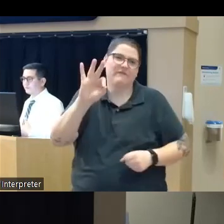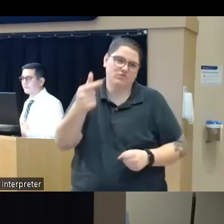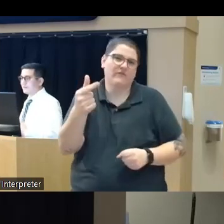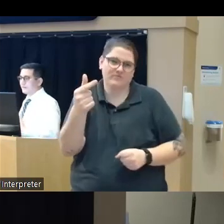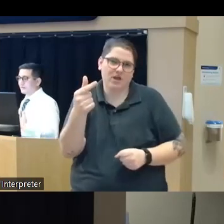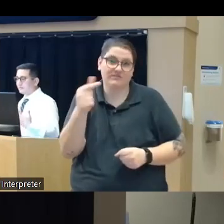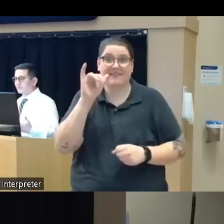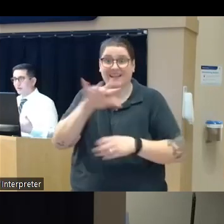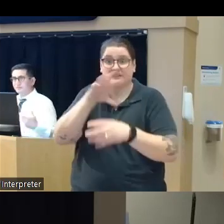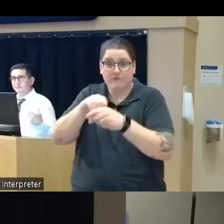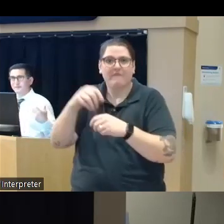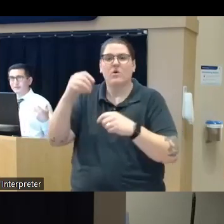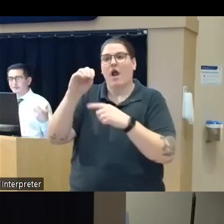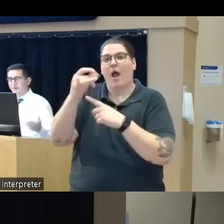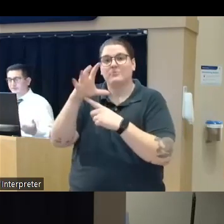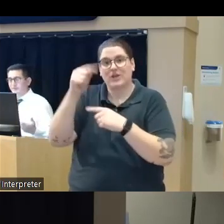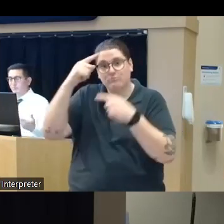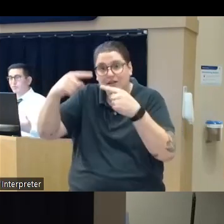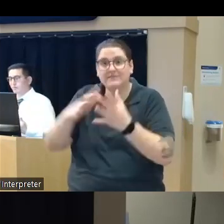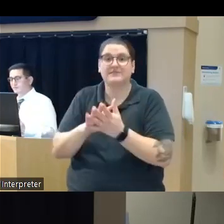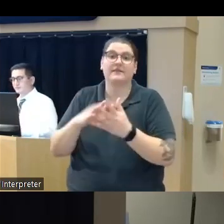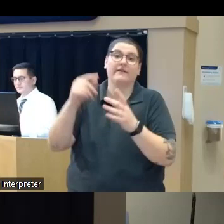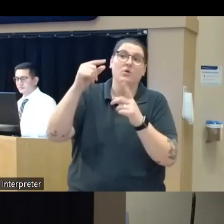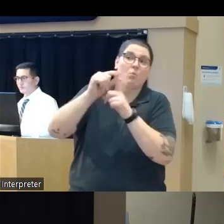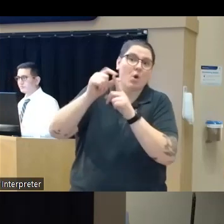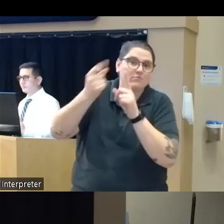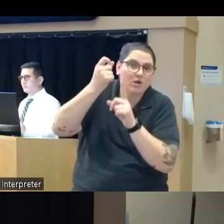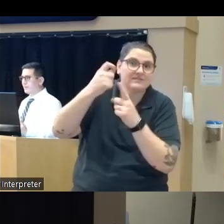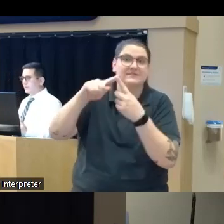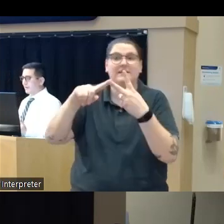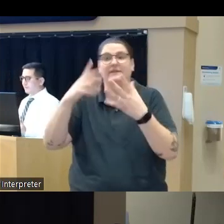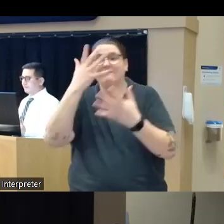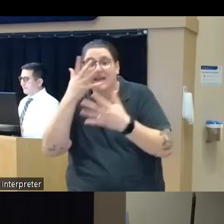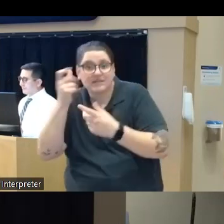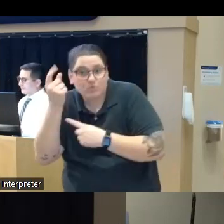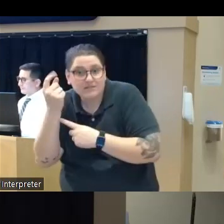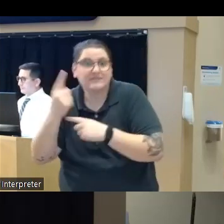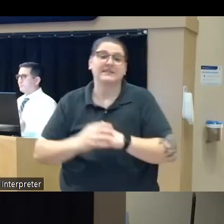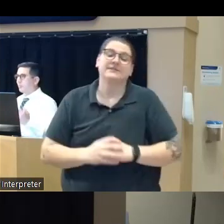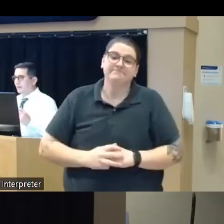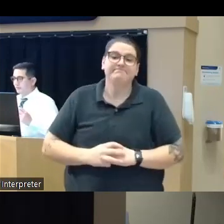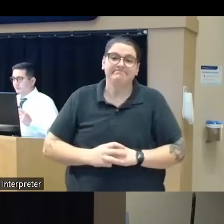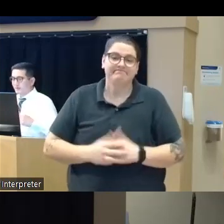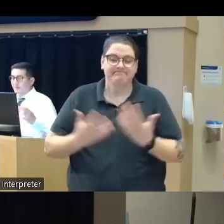involved in object processing and face and word processing as well so um important area of the